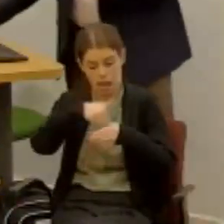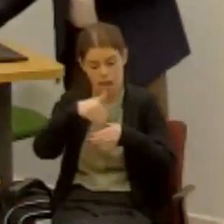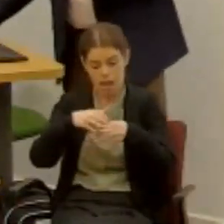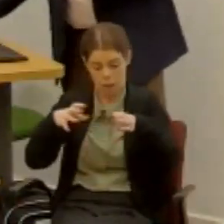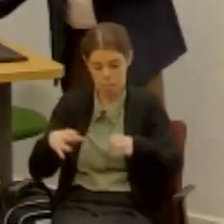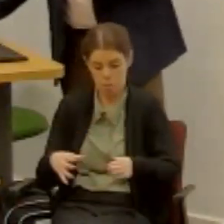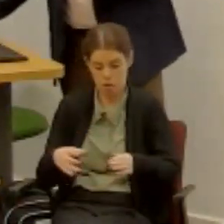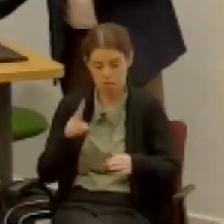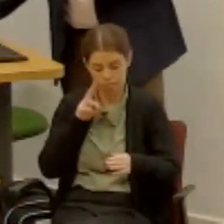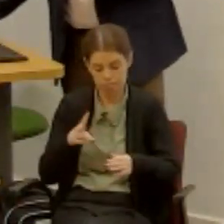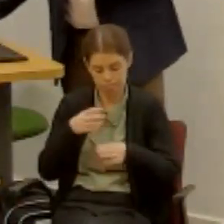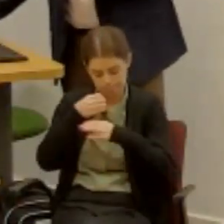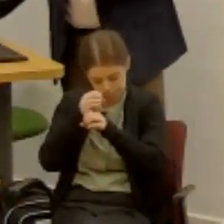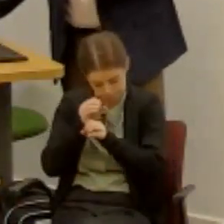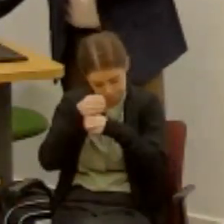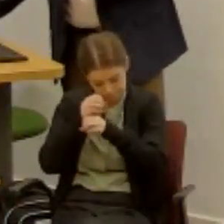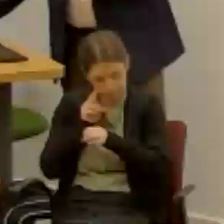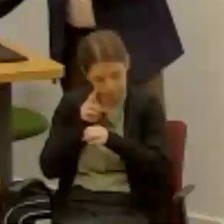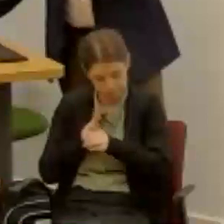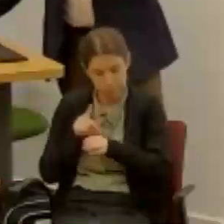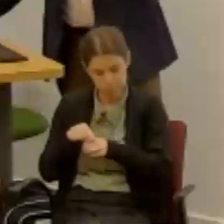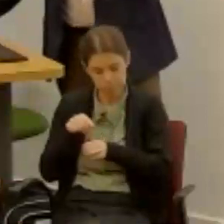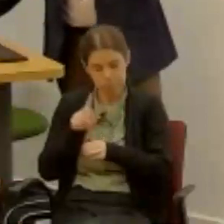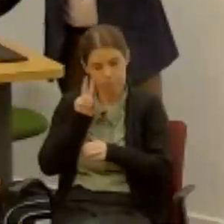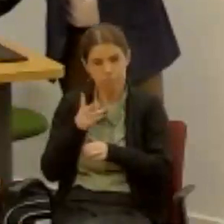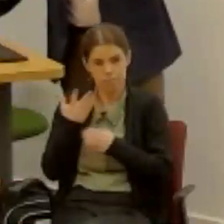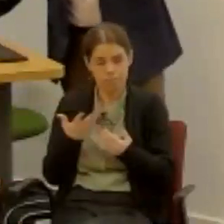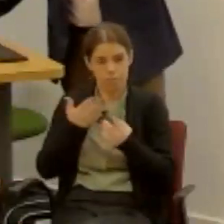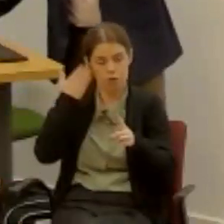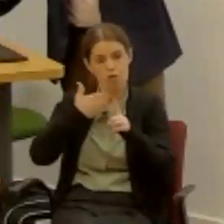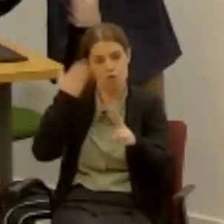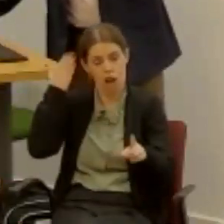And he did. And he looked down a microscope, and he saw what we now recognize or notice Alzheimer